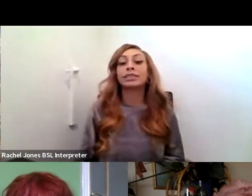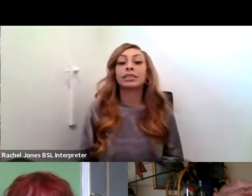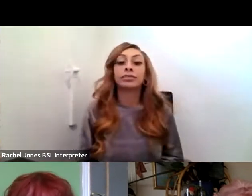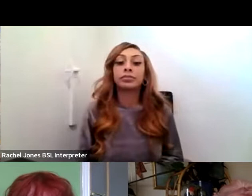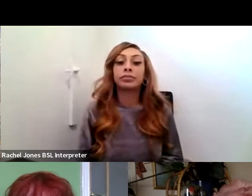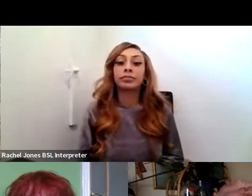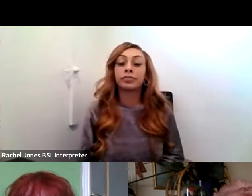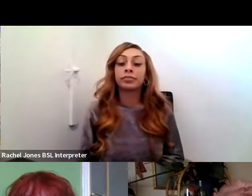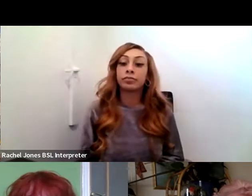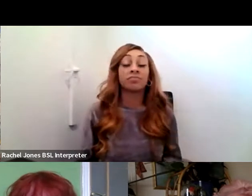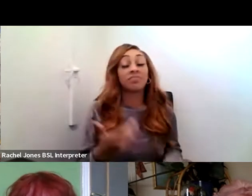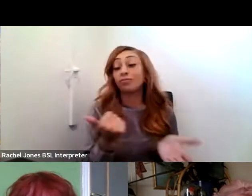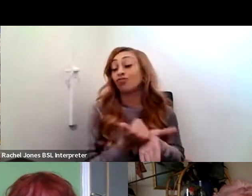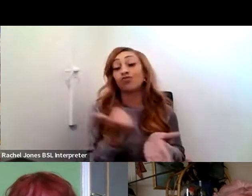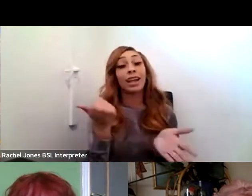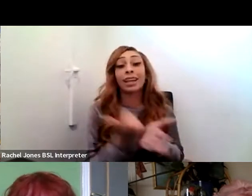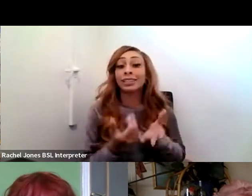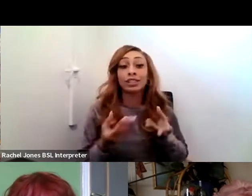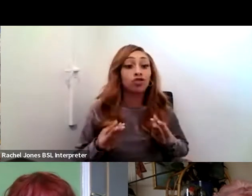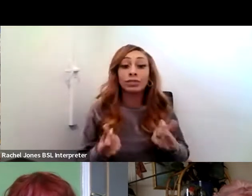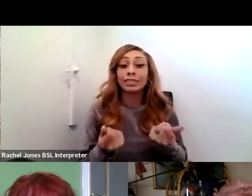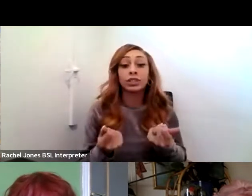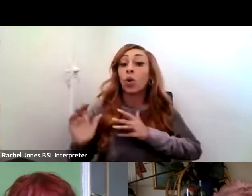Which is a great resource that is provided by the Arts Council